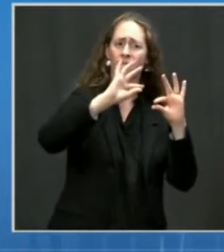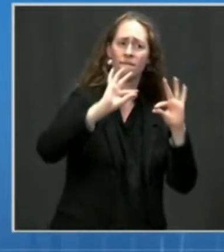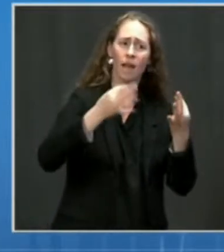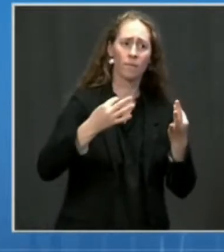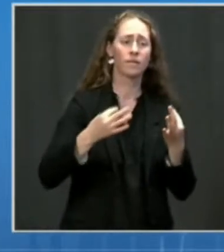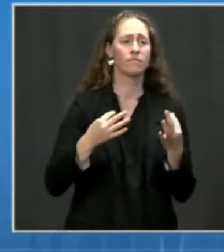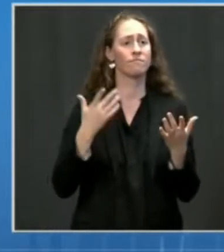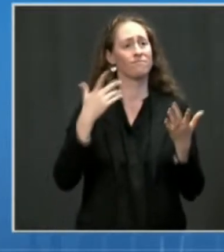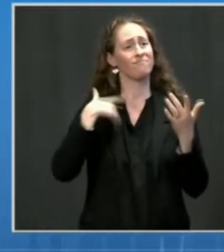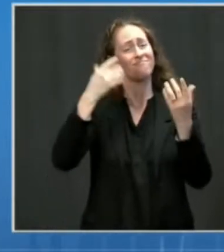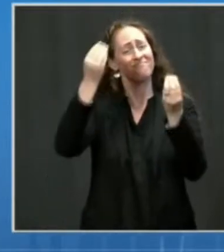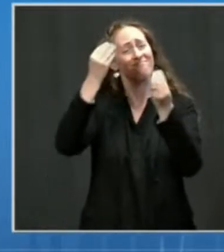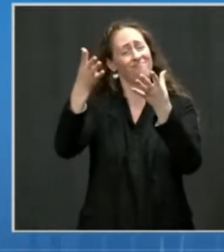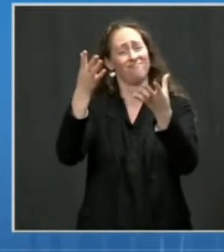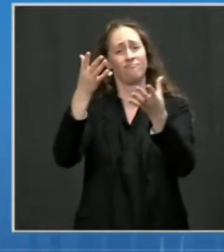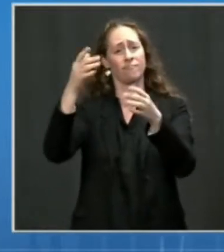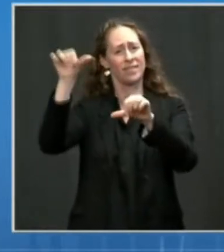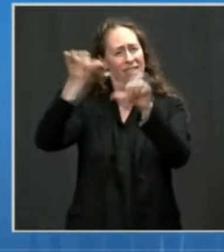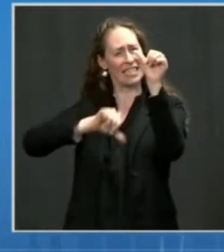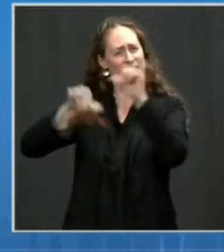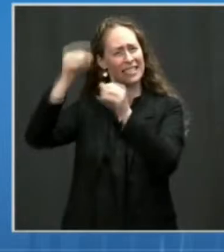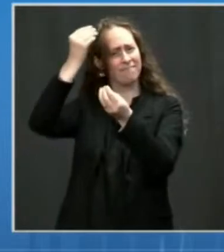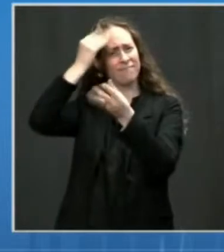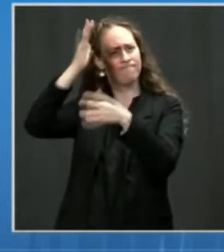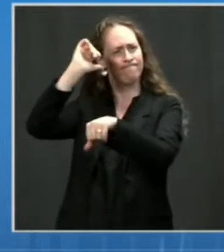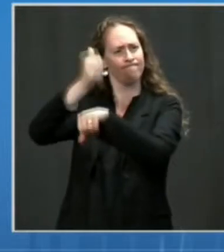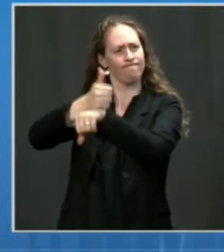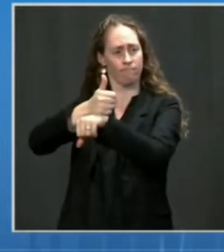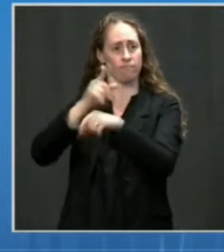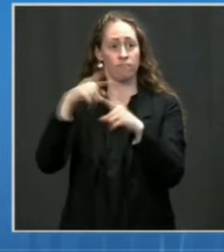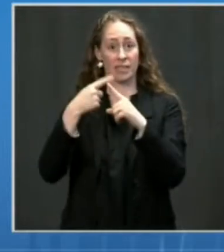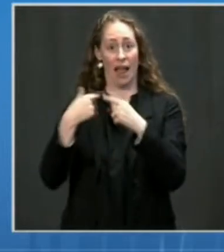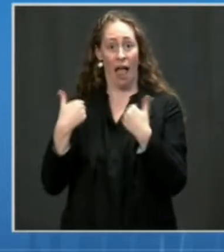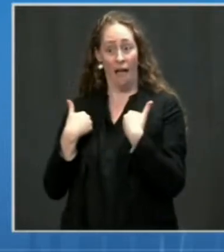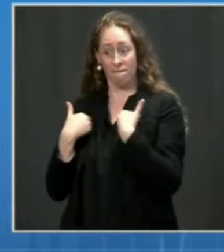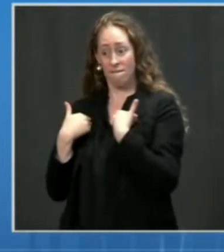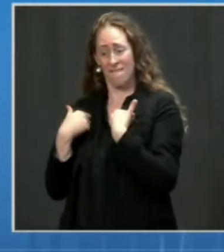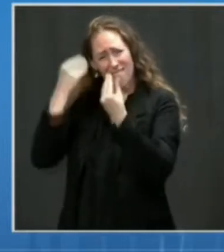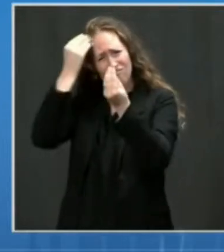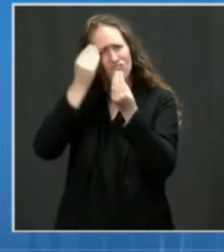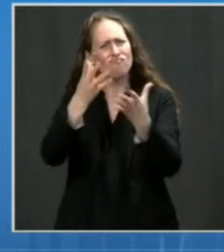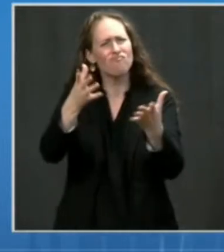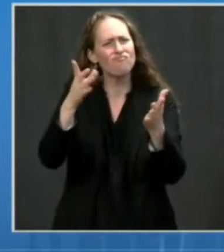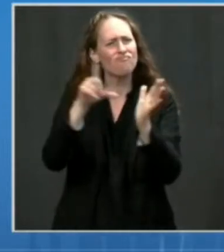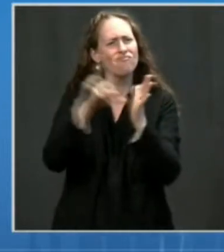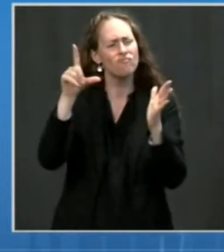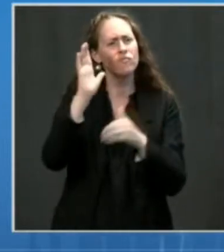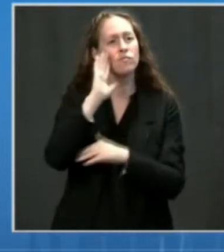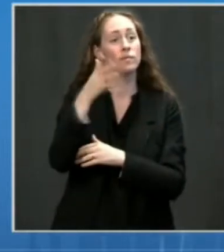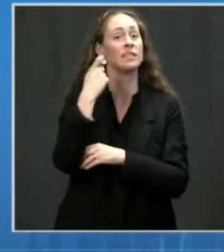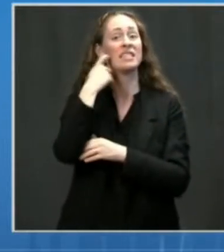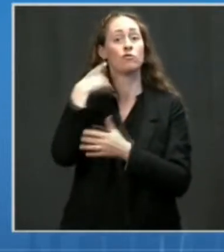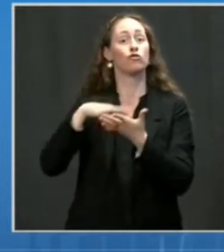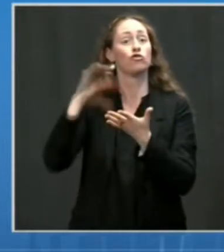PROTECT OURSELVES, OUR CHILDREN, AND OUR LOVED ONES. I TOLD YOU I WOULD GIVE YOU SCIENTIFIC INFORMATION AS I